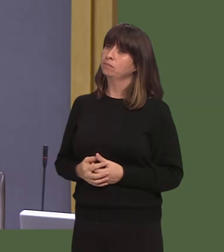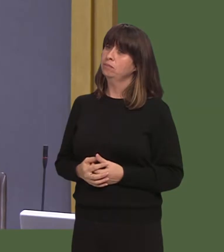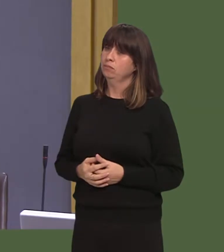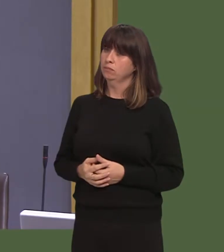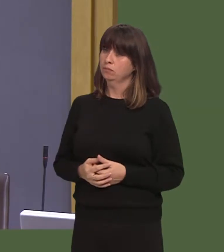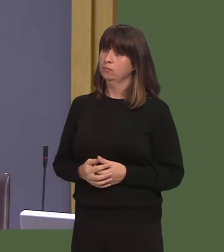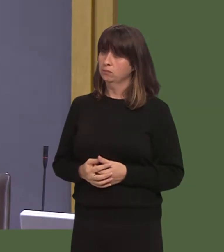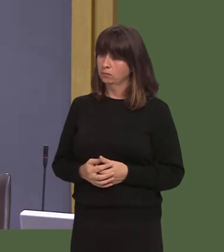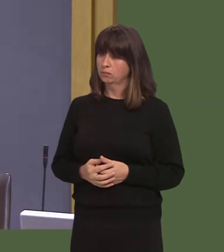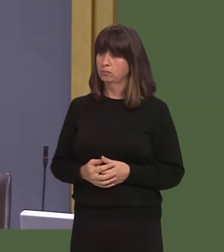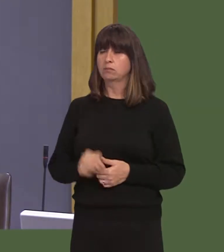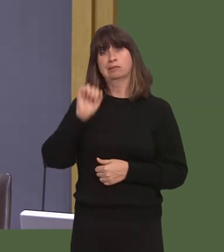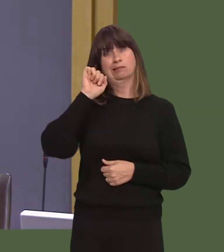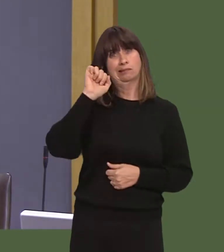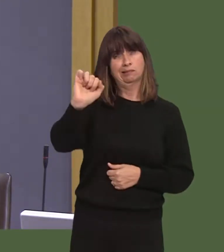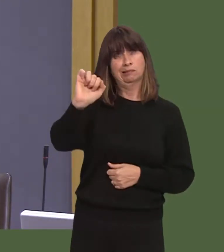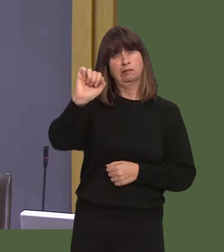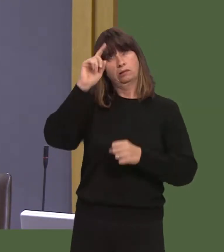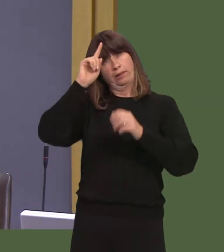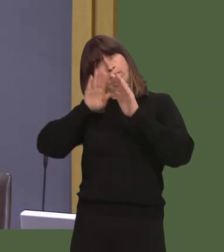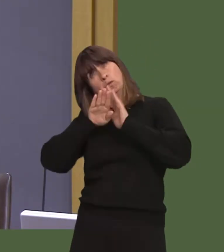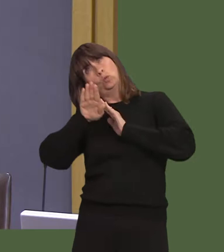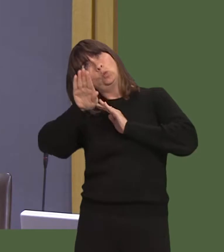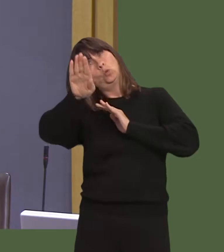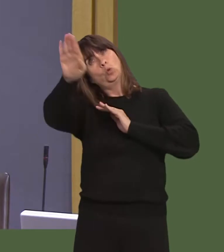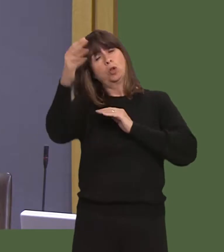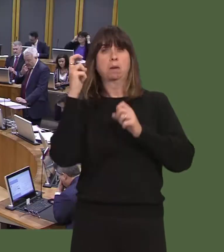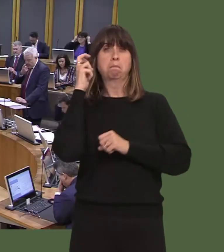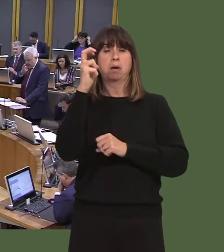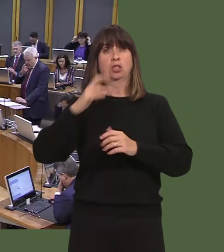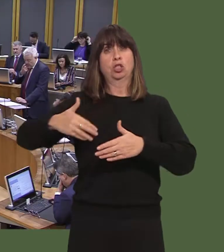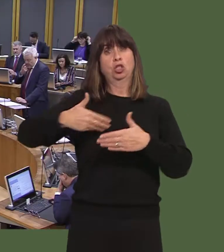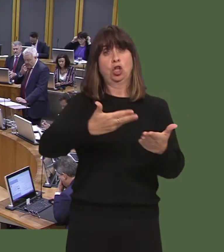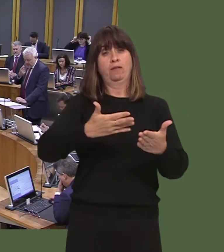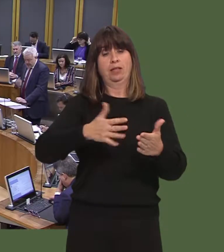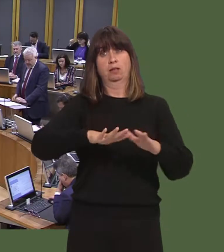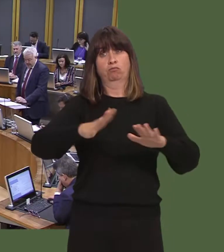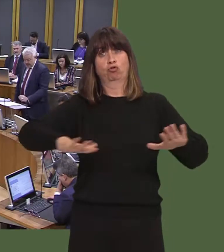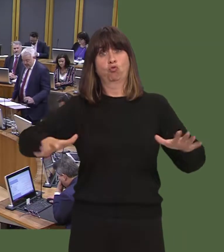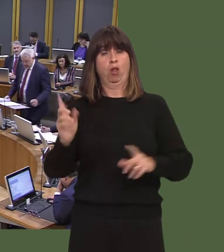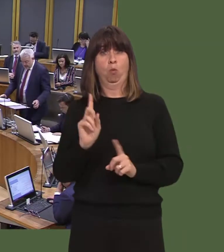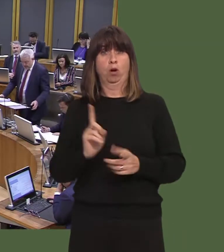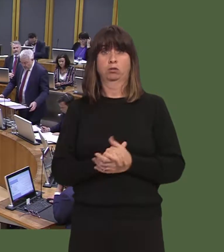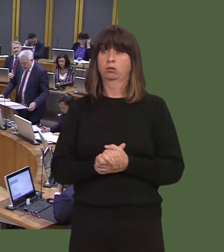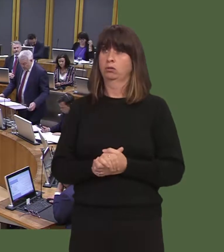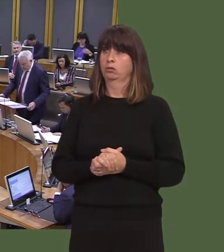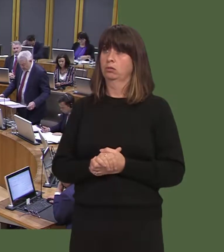What is the Welsh Government's long-term vision for the development of bus services in the countryside?